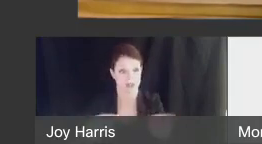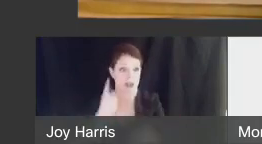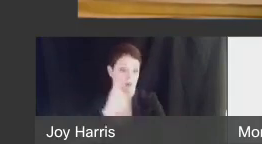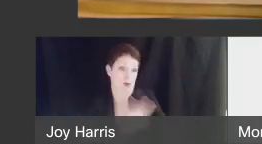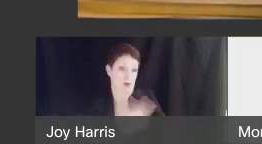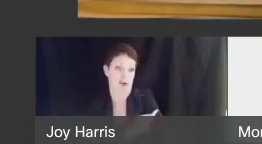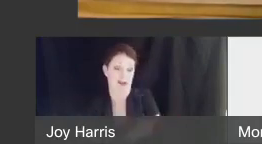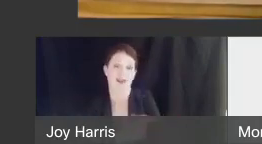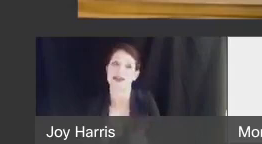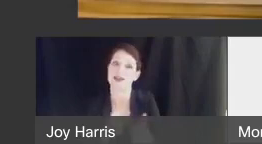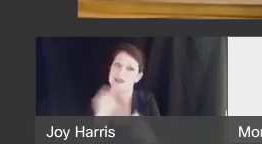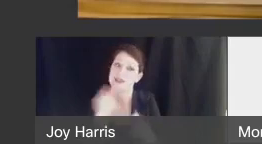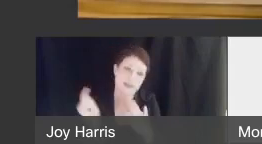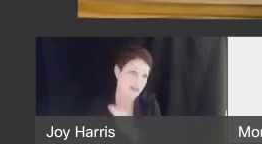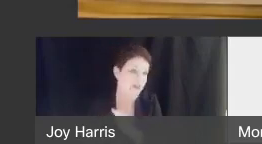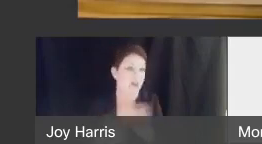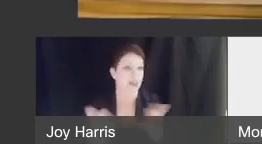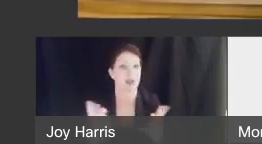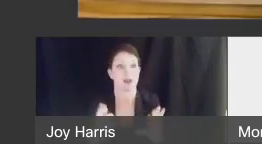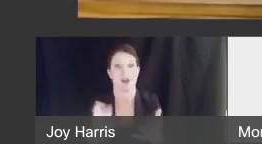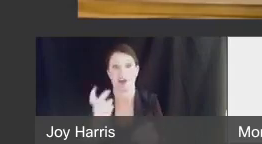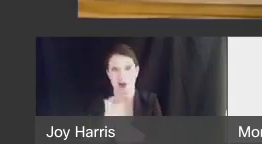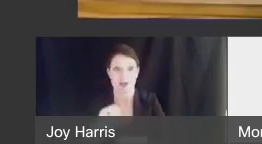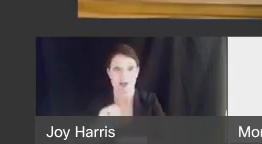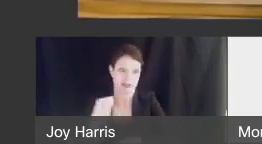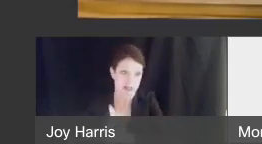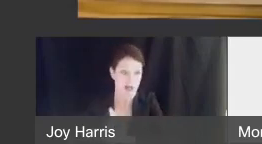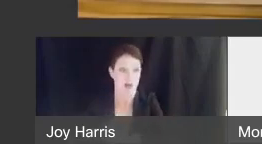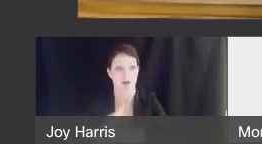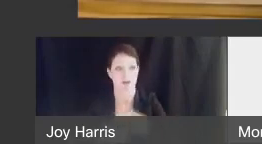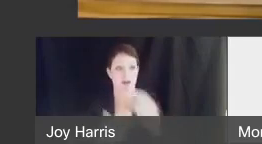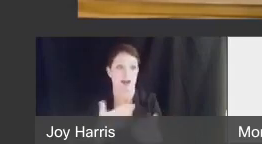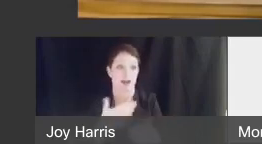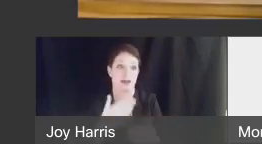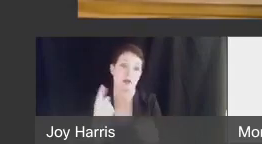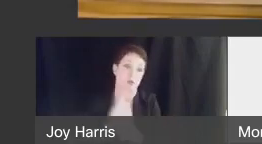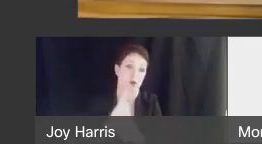terms of setting it up and and providing the appropriately trained staff and all of that